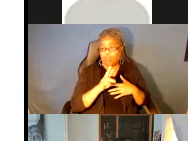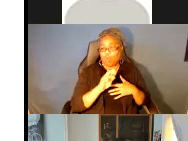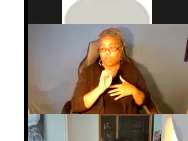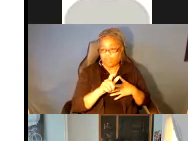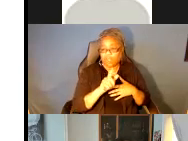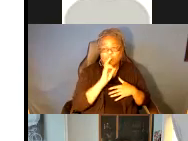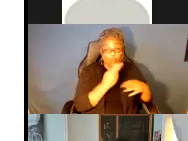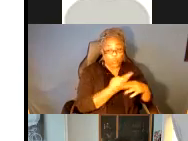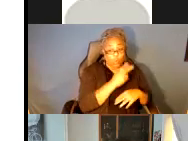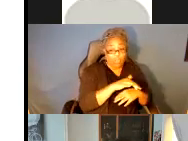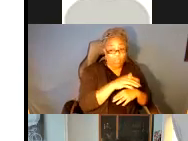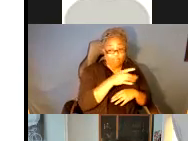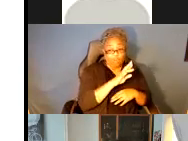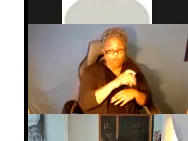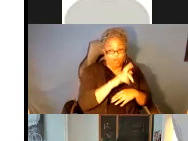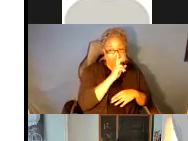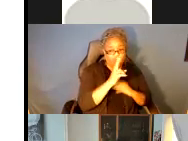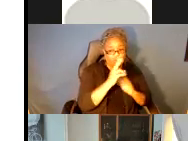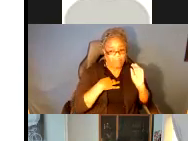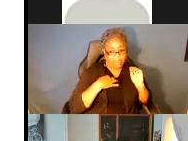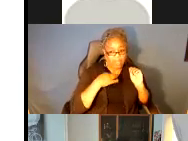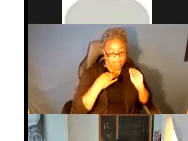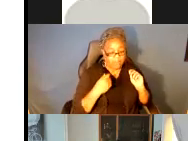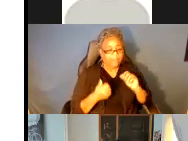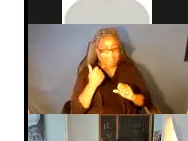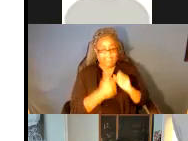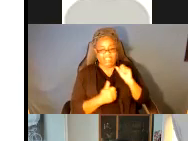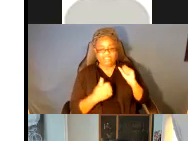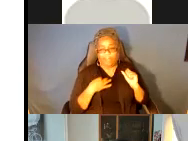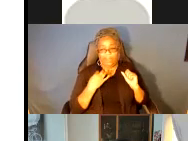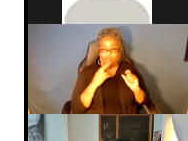and individually score each application assigned to them.